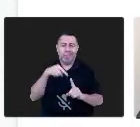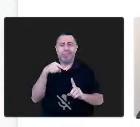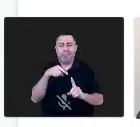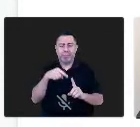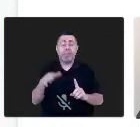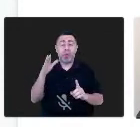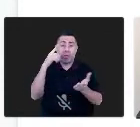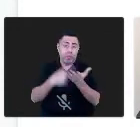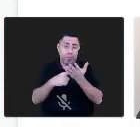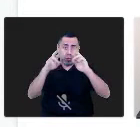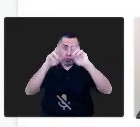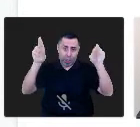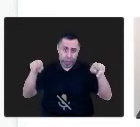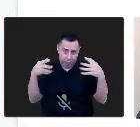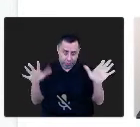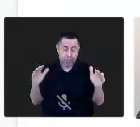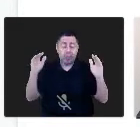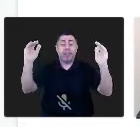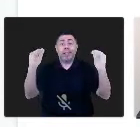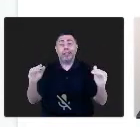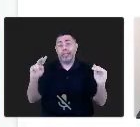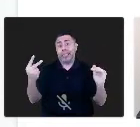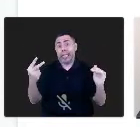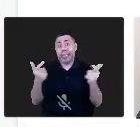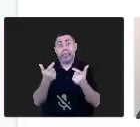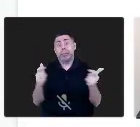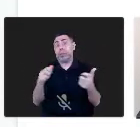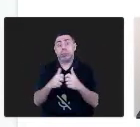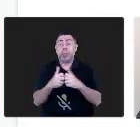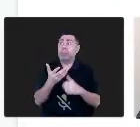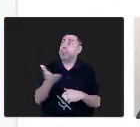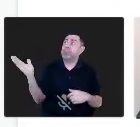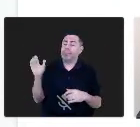is interviews right that's probably the biggest um the second part of where people get stuck in